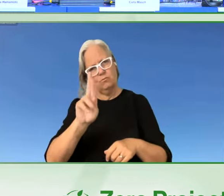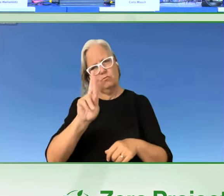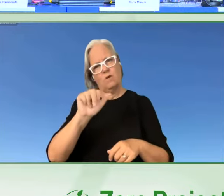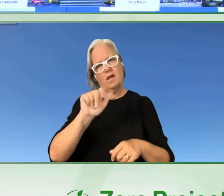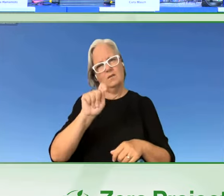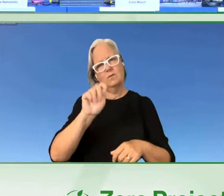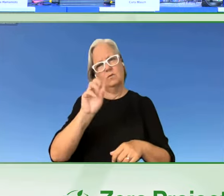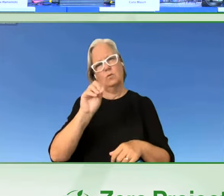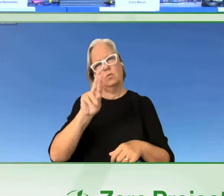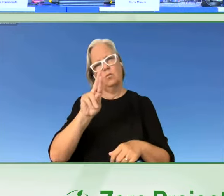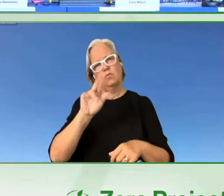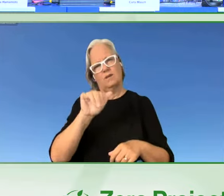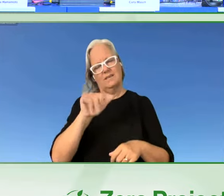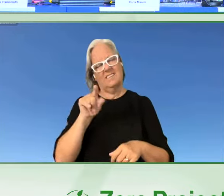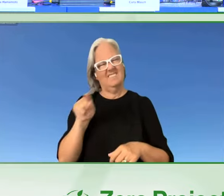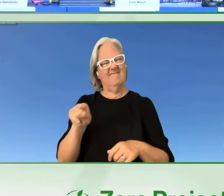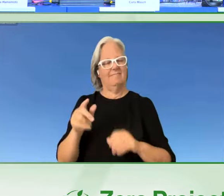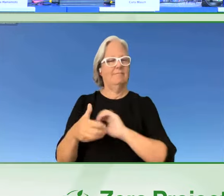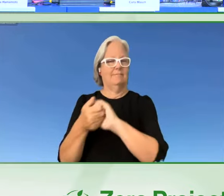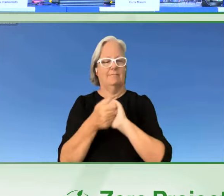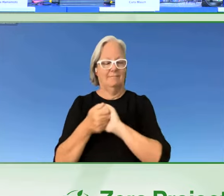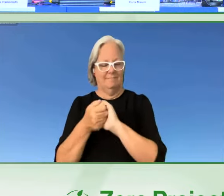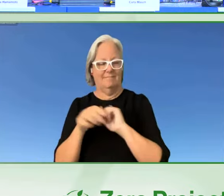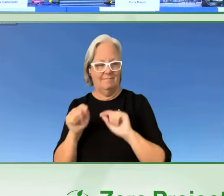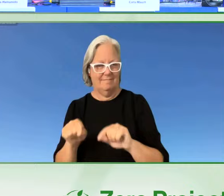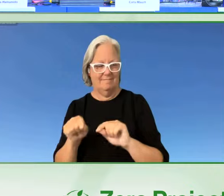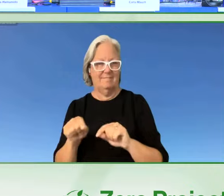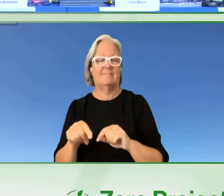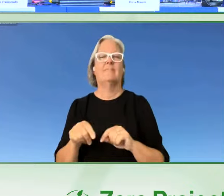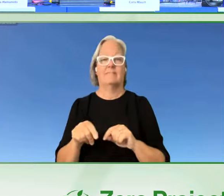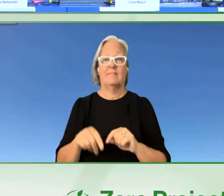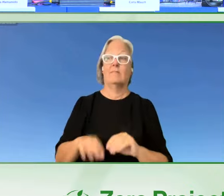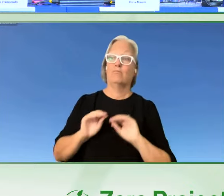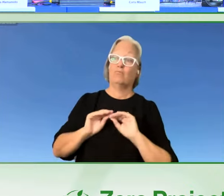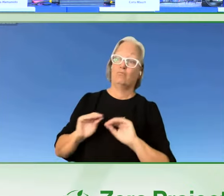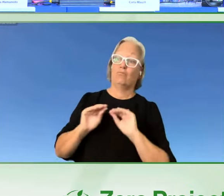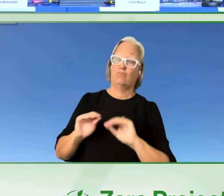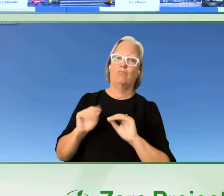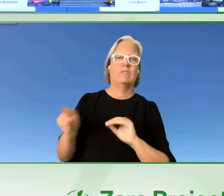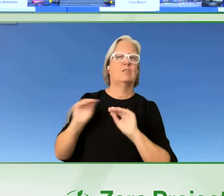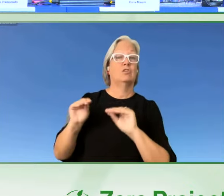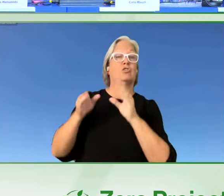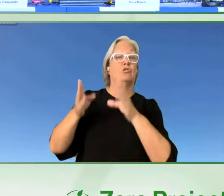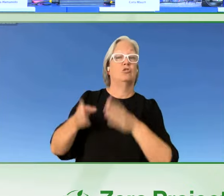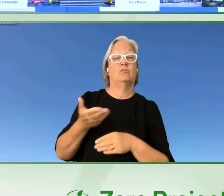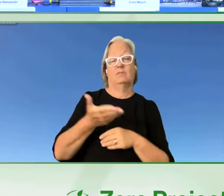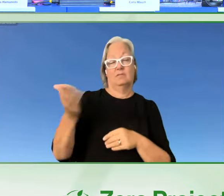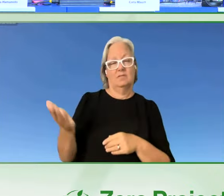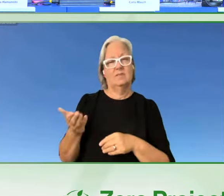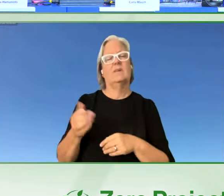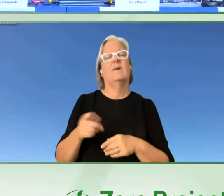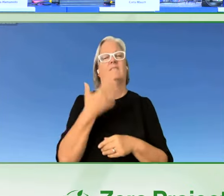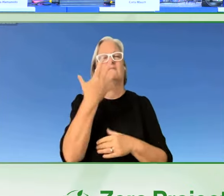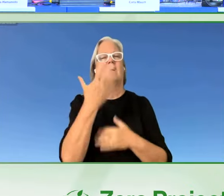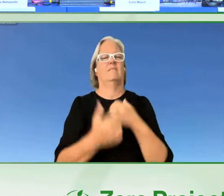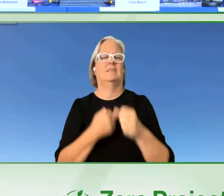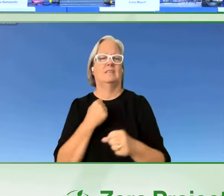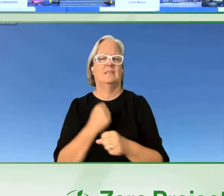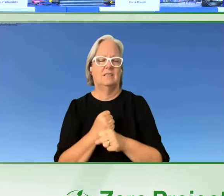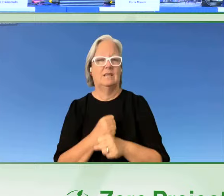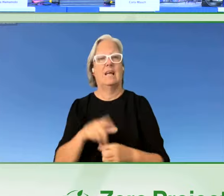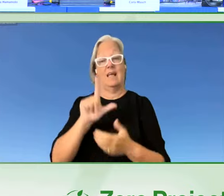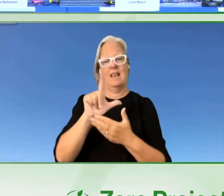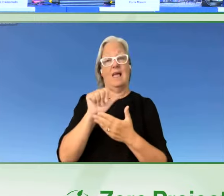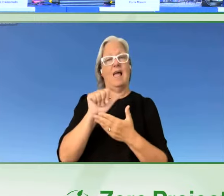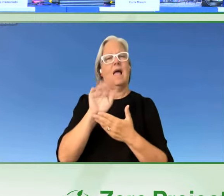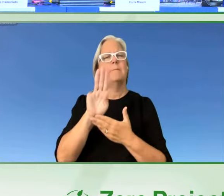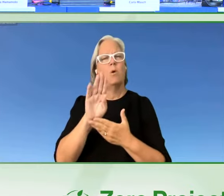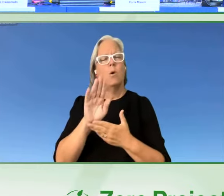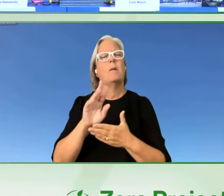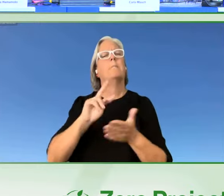So, if what you saw today, what I presented, inspires you in any way, and you would like